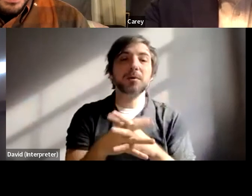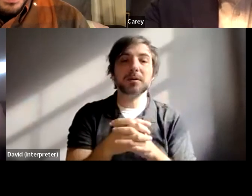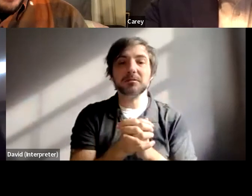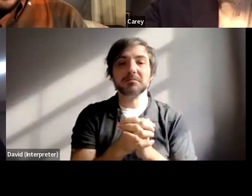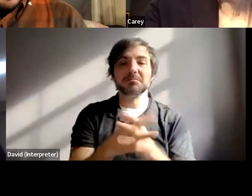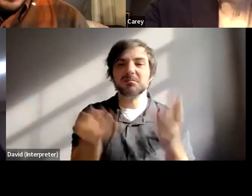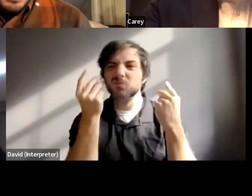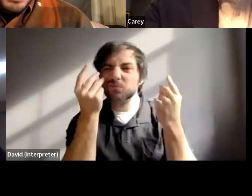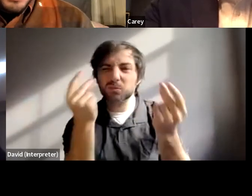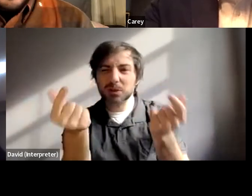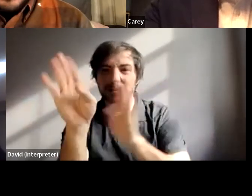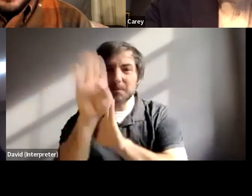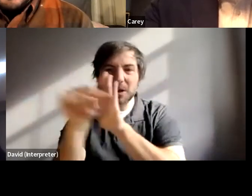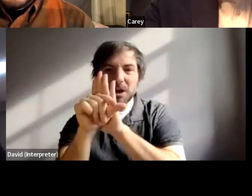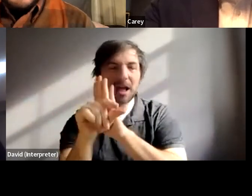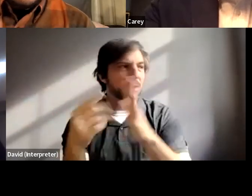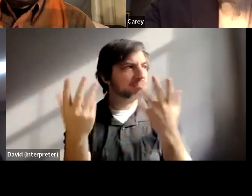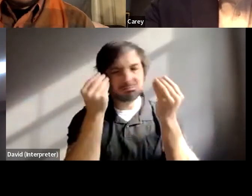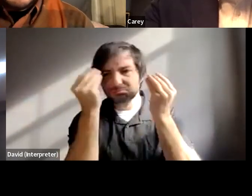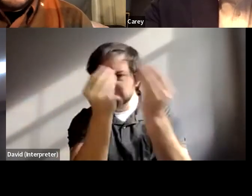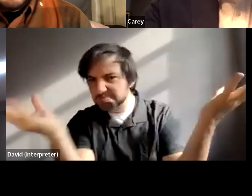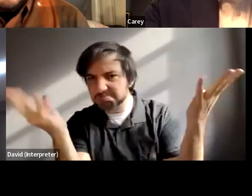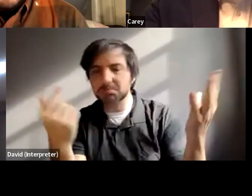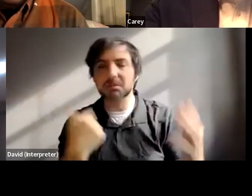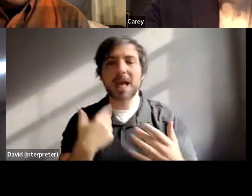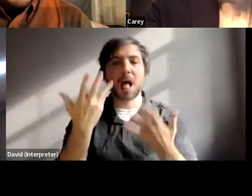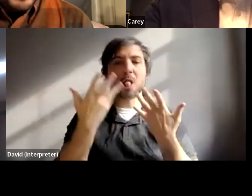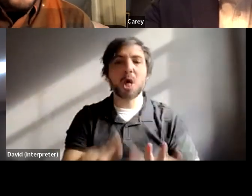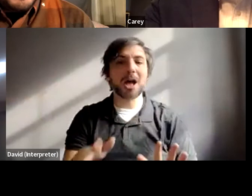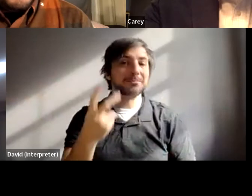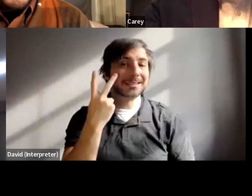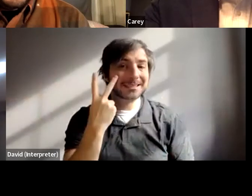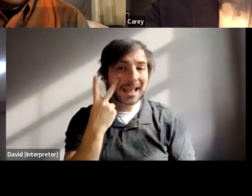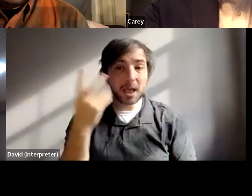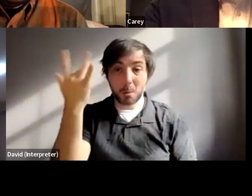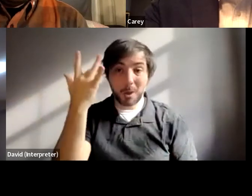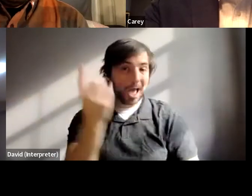, quick background because it's out there. I lost my sight to diabetic reti nop